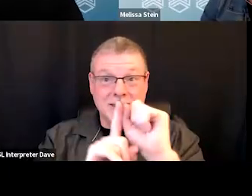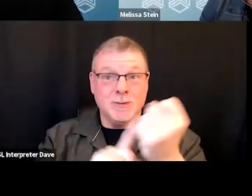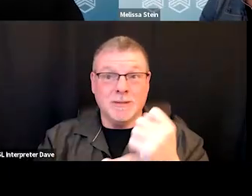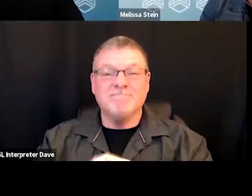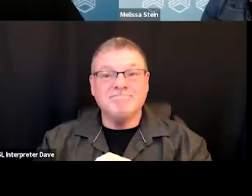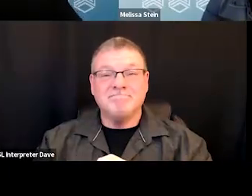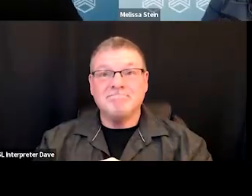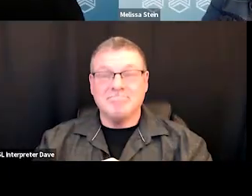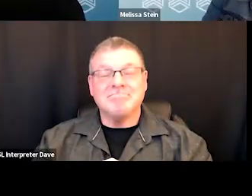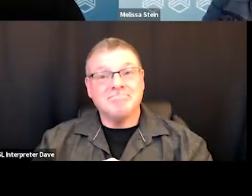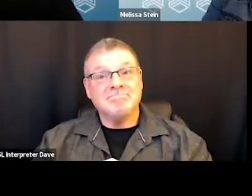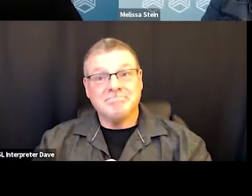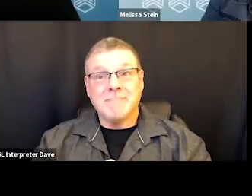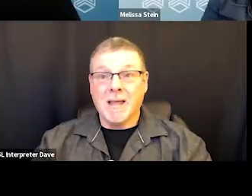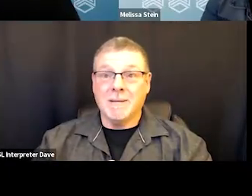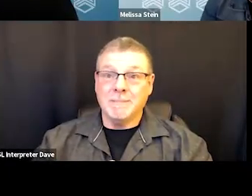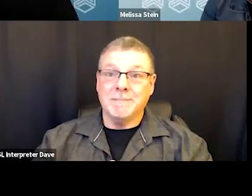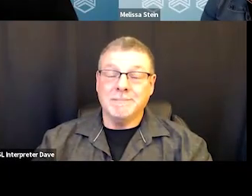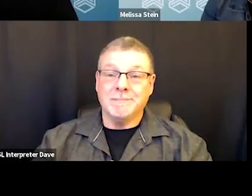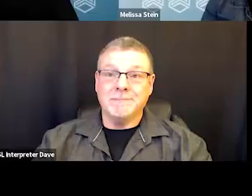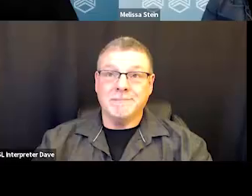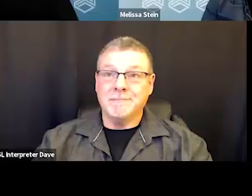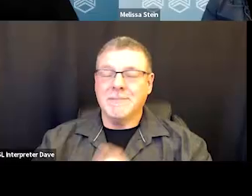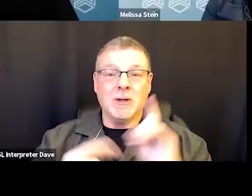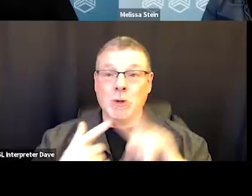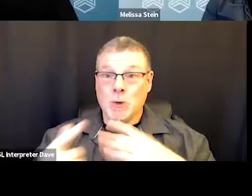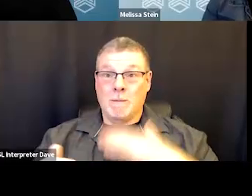Yeah, to my knowledge, there has not been any research